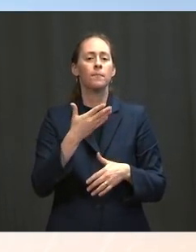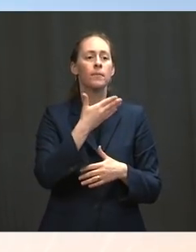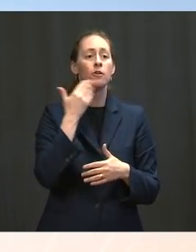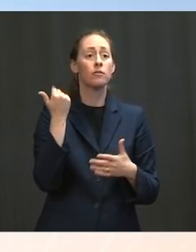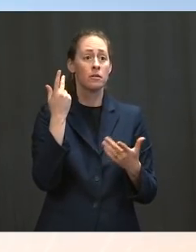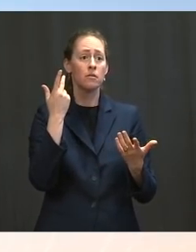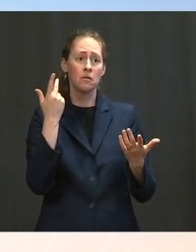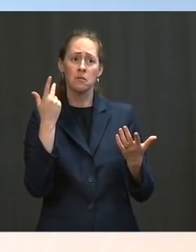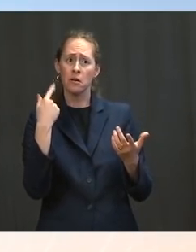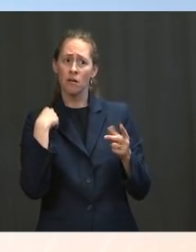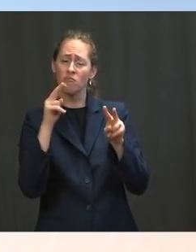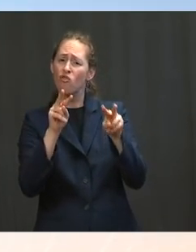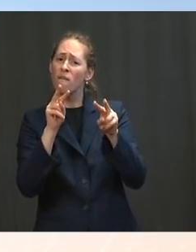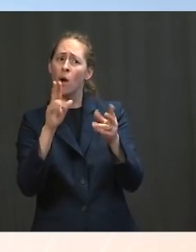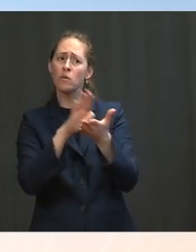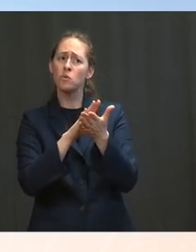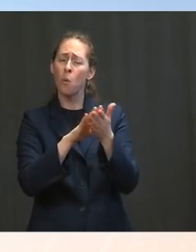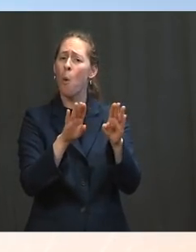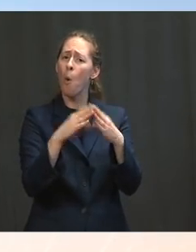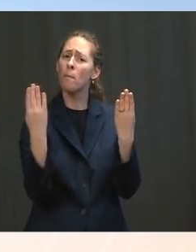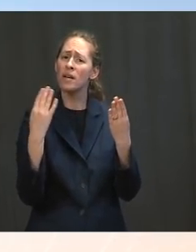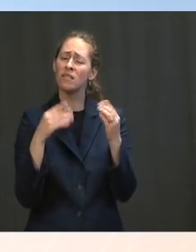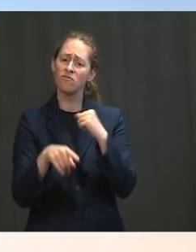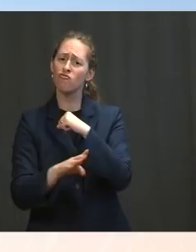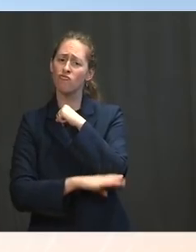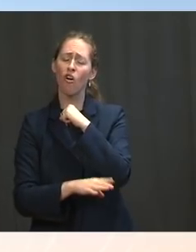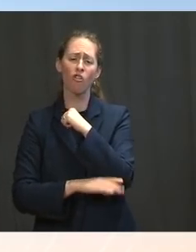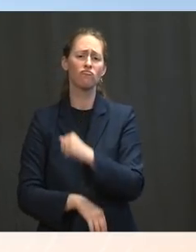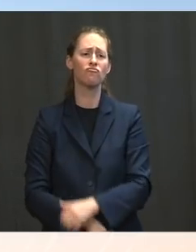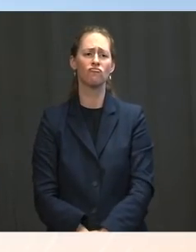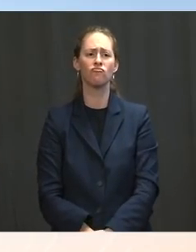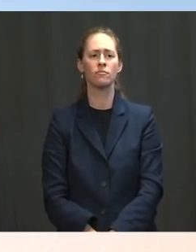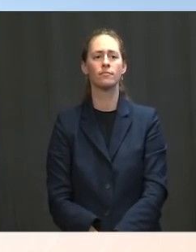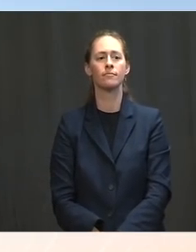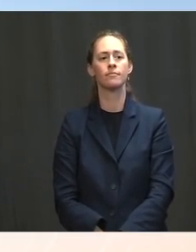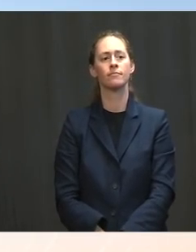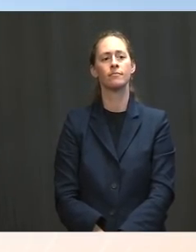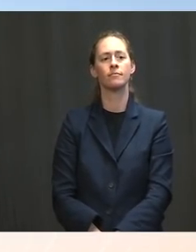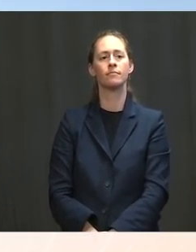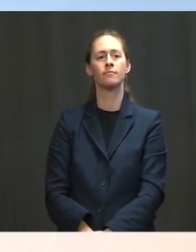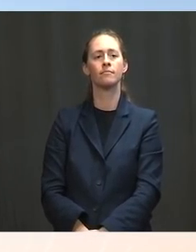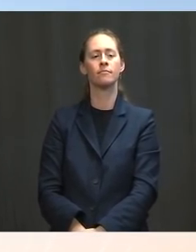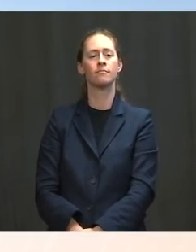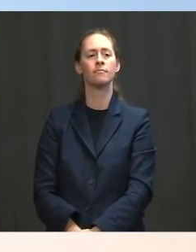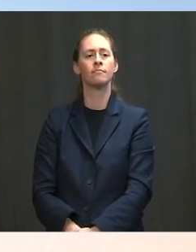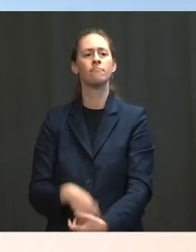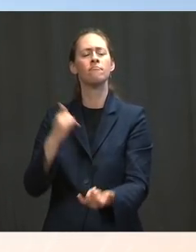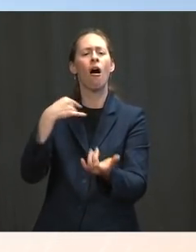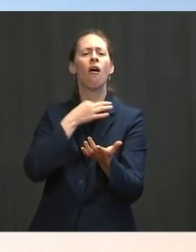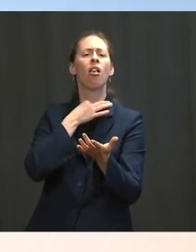Go ahead. >> The Press: Thanks, Jen. I just have a few follow-ups on the OPEC Plus talks. Ms. Psaki: Sure. The Press: Could you tell us which administration officials